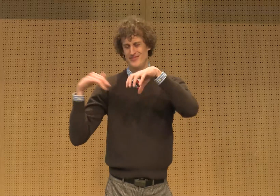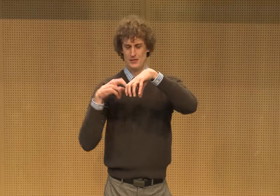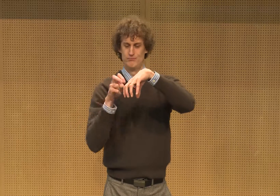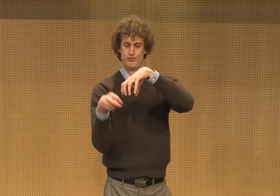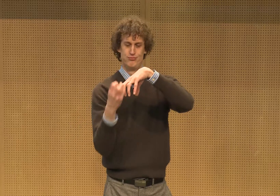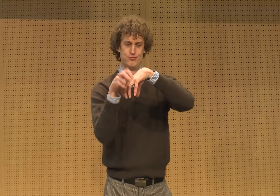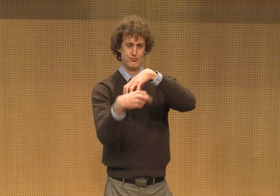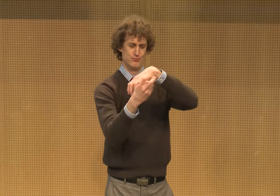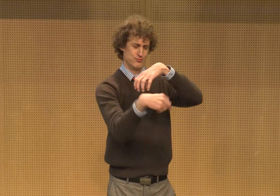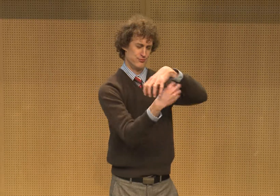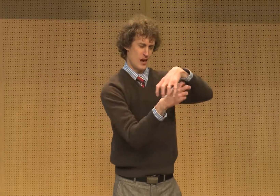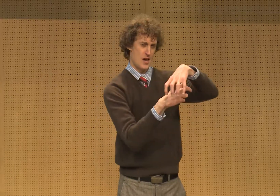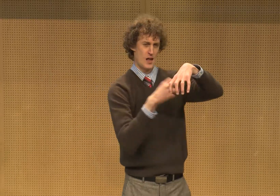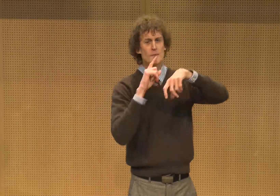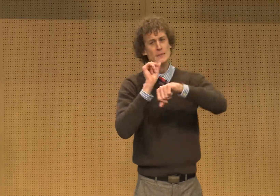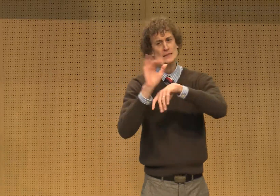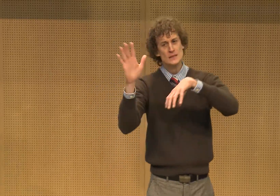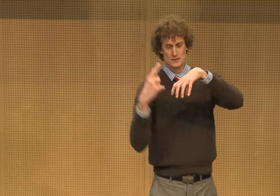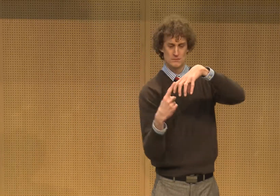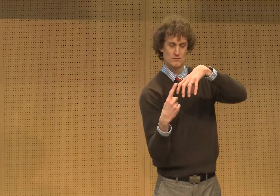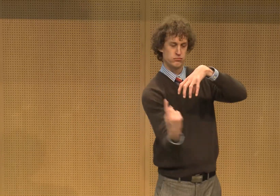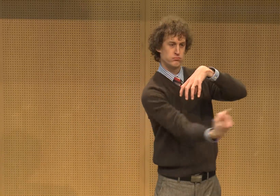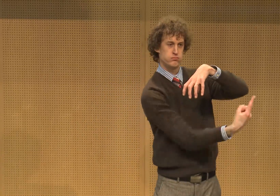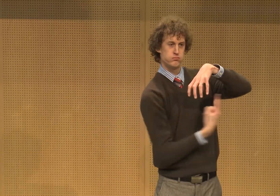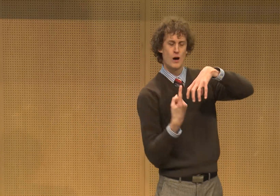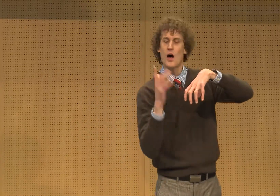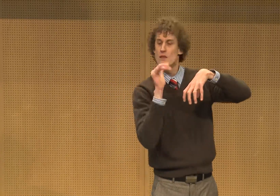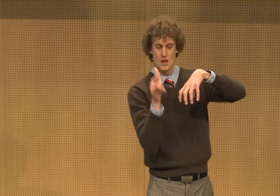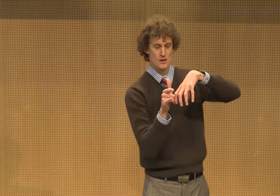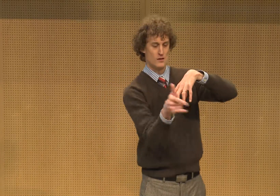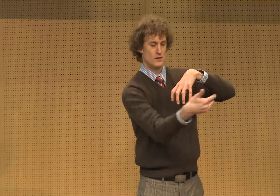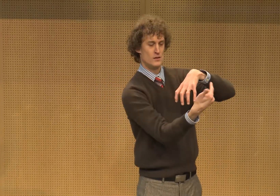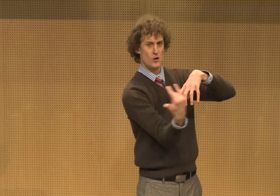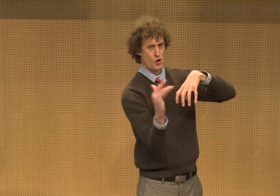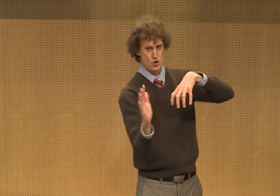I visited several different countries all over the world.